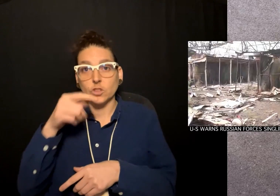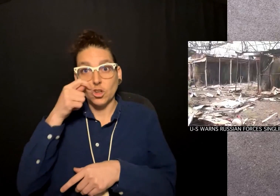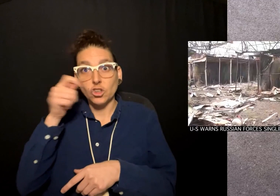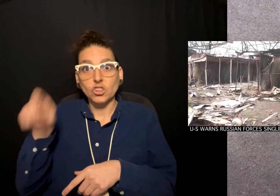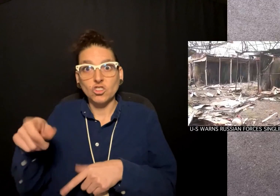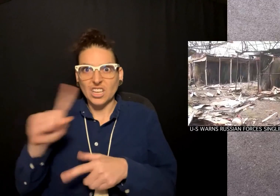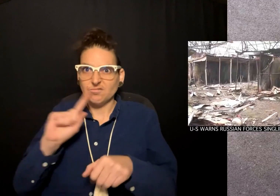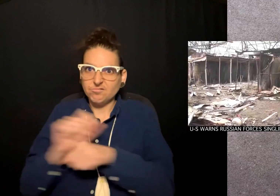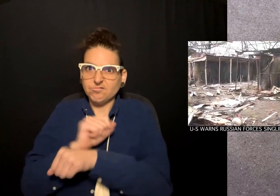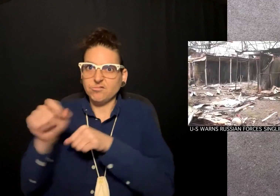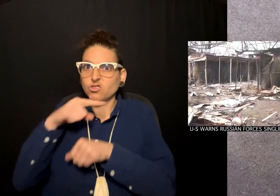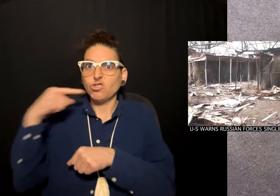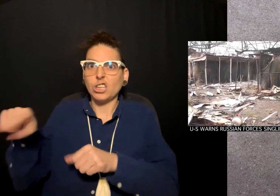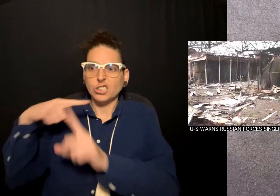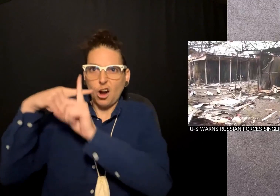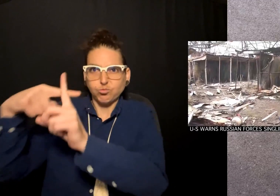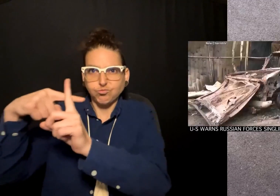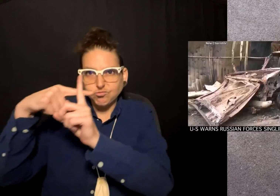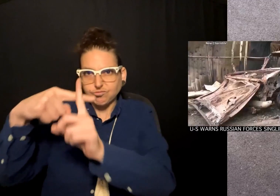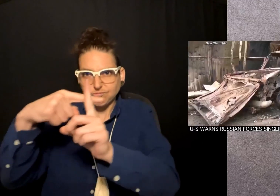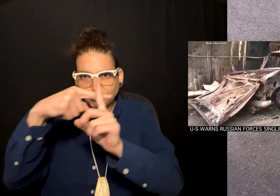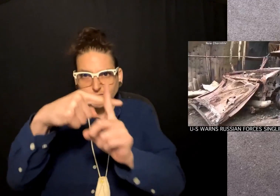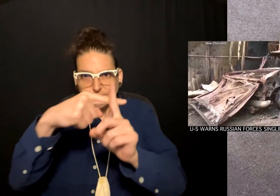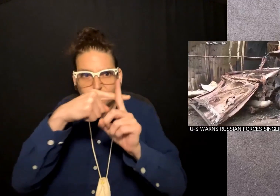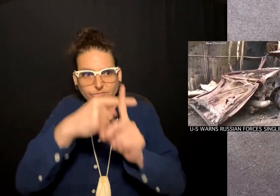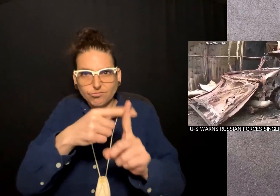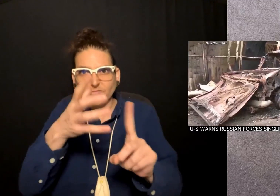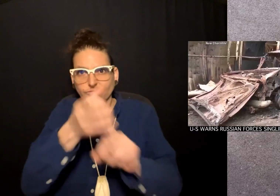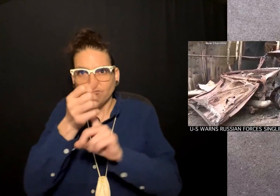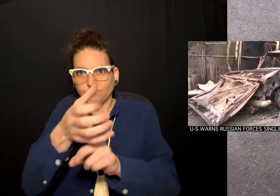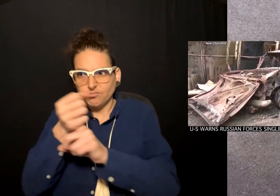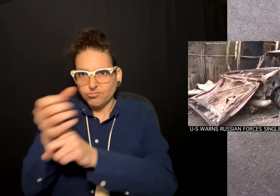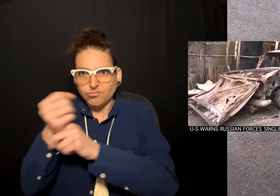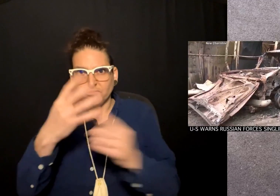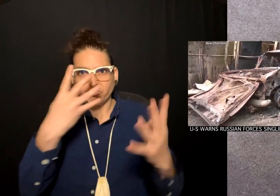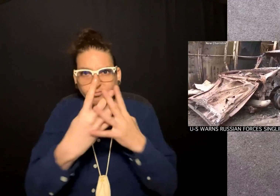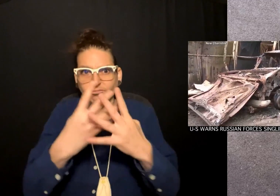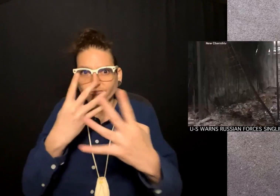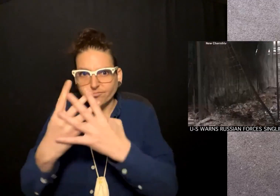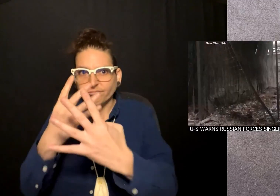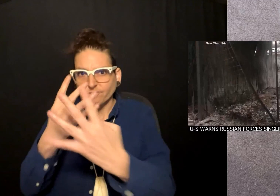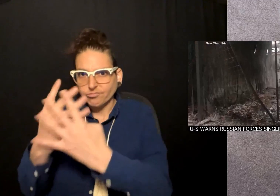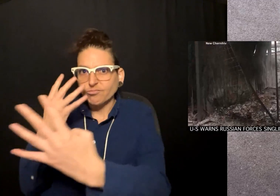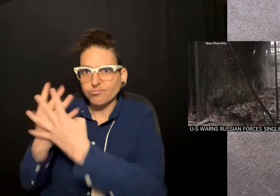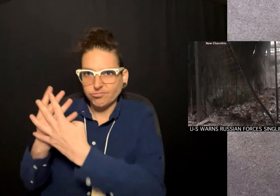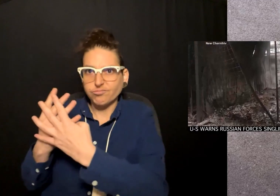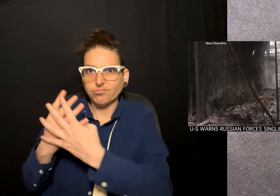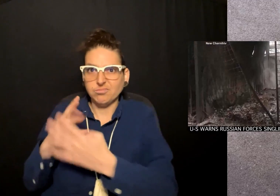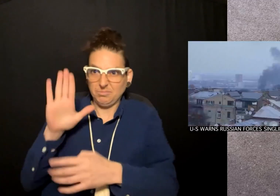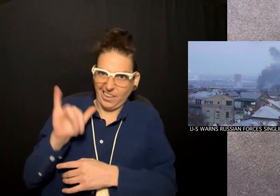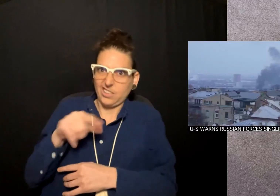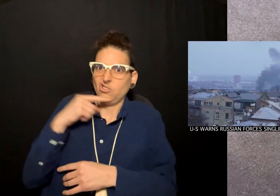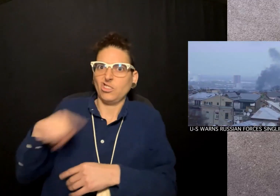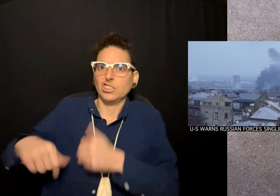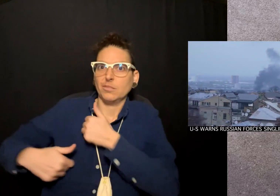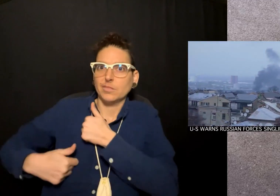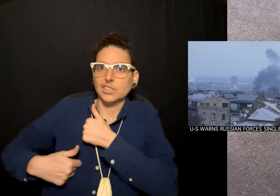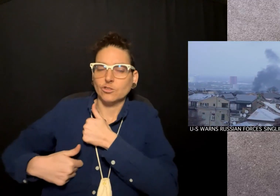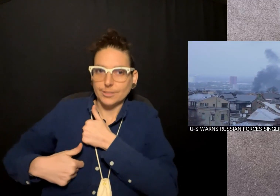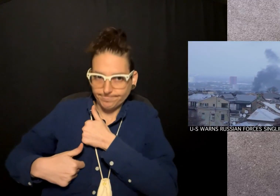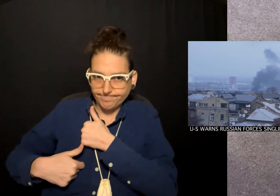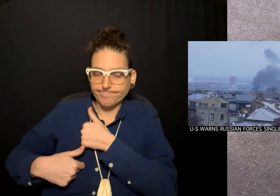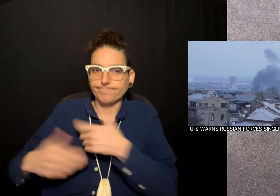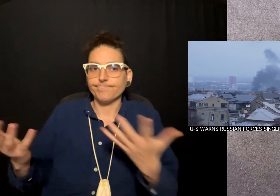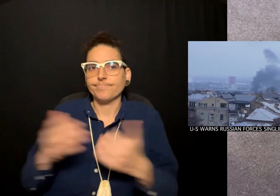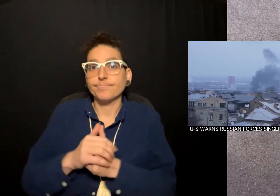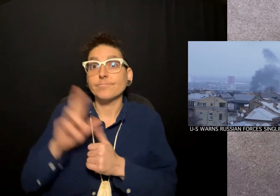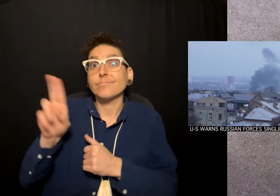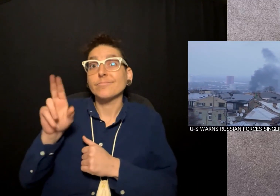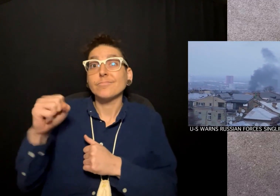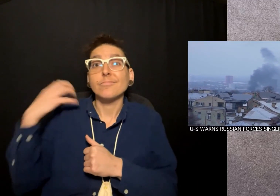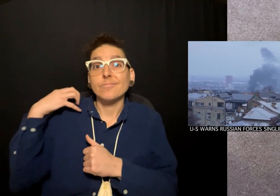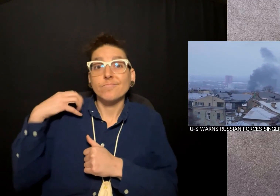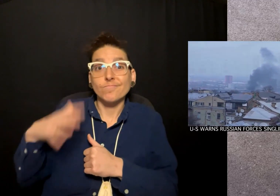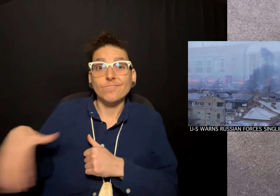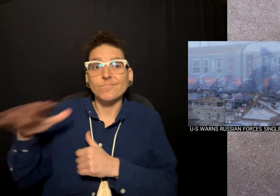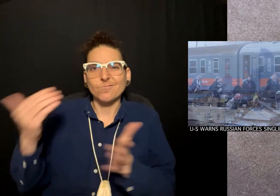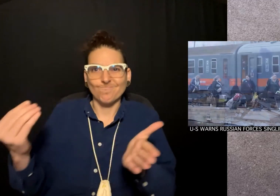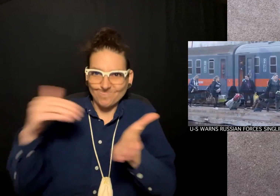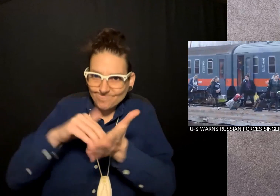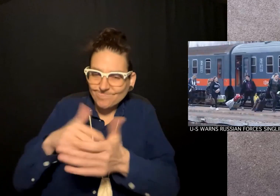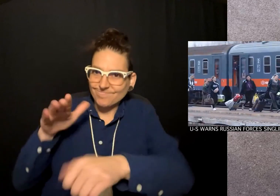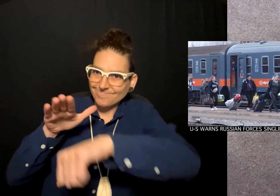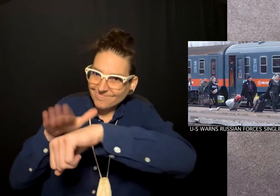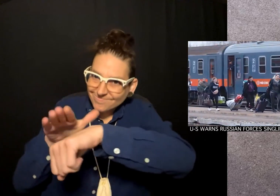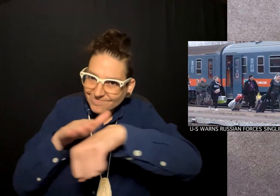US citizens are being singled out and detained by Russian military US officials are resending